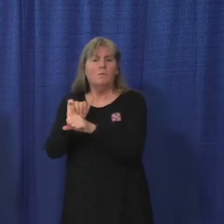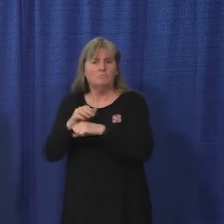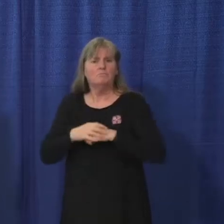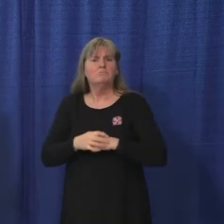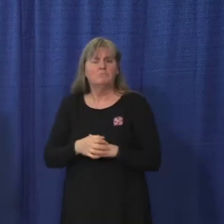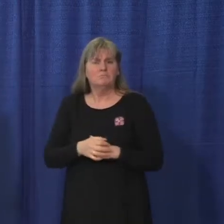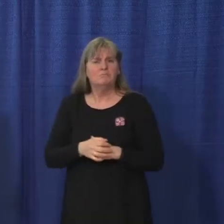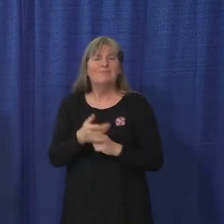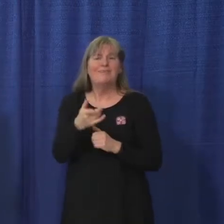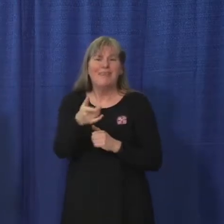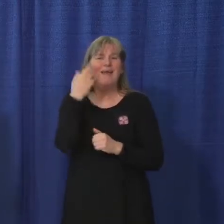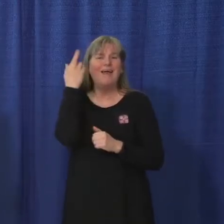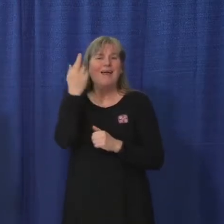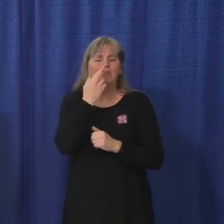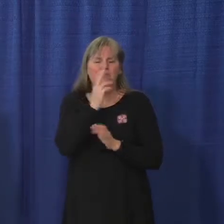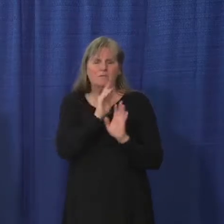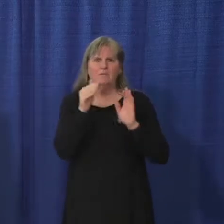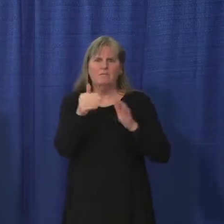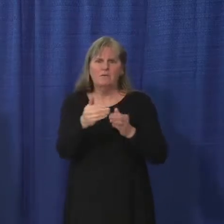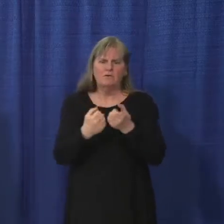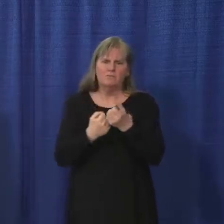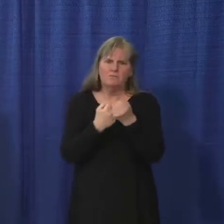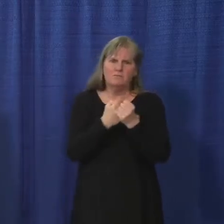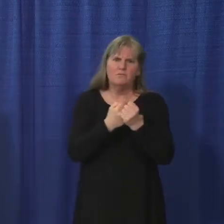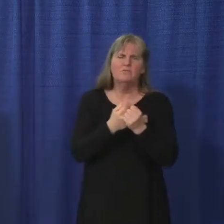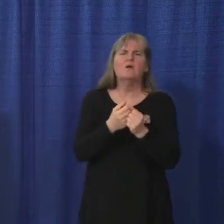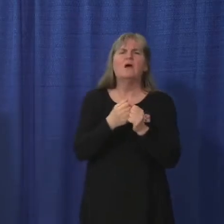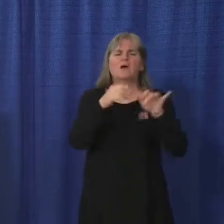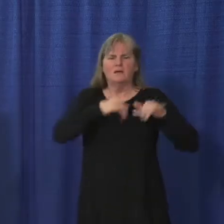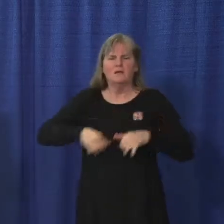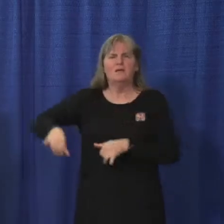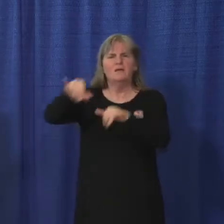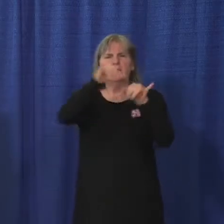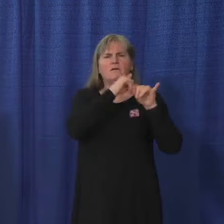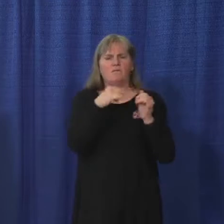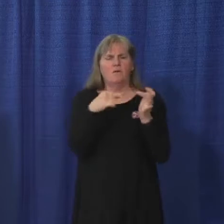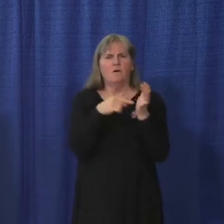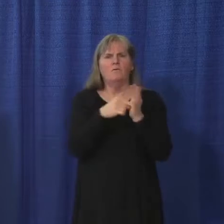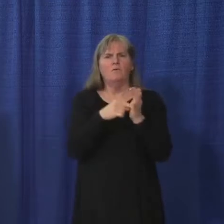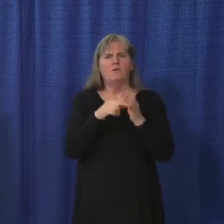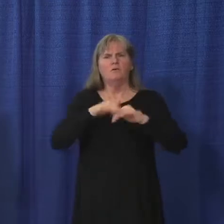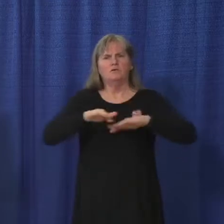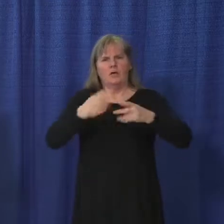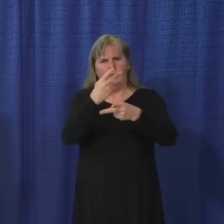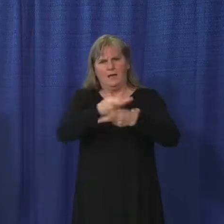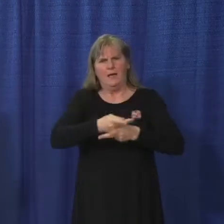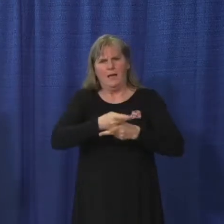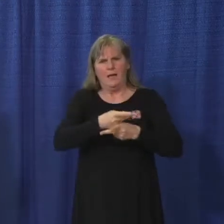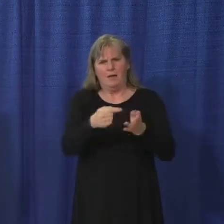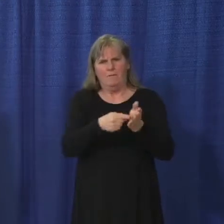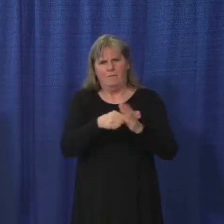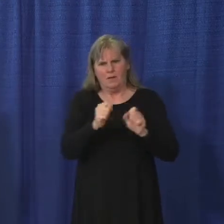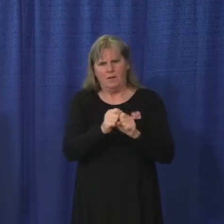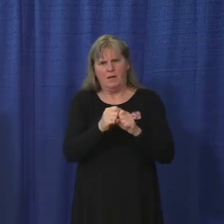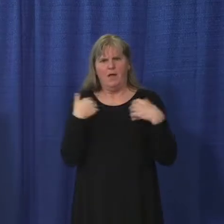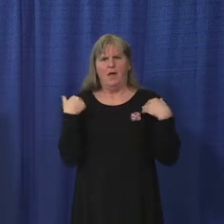efforts on universal affordable childcare, healthcare system with an integrated collaborative